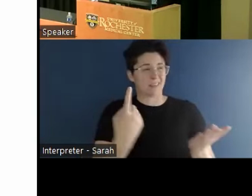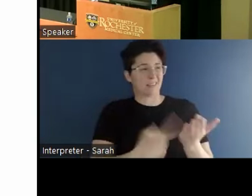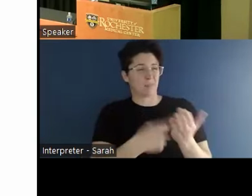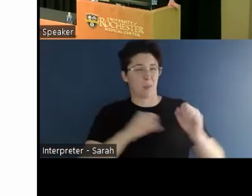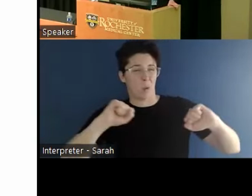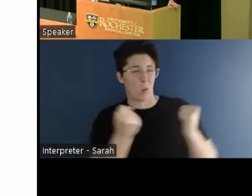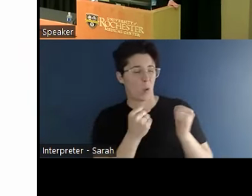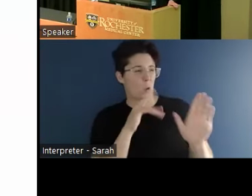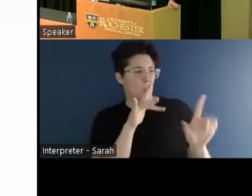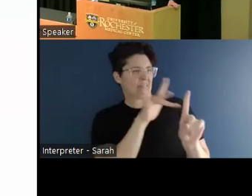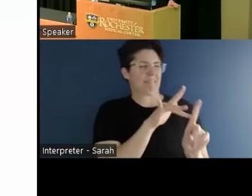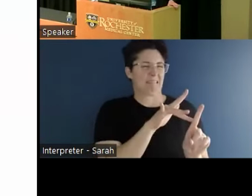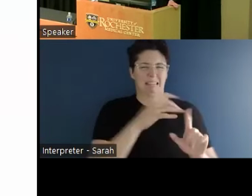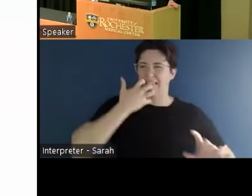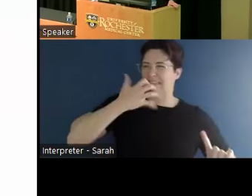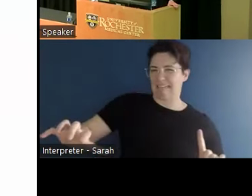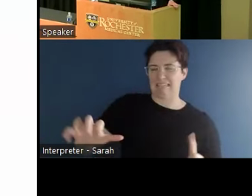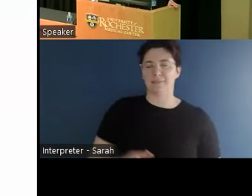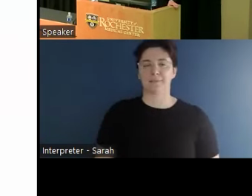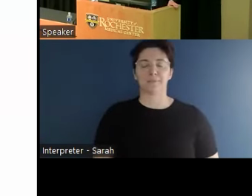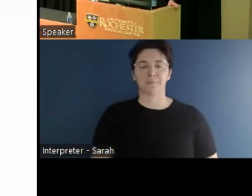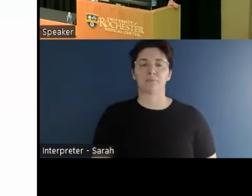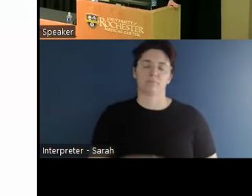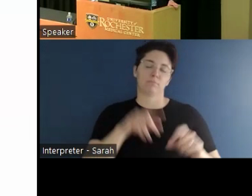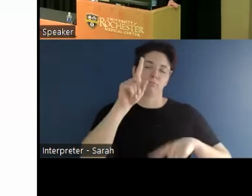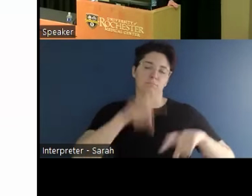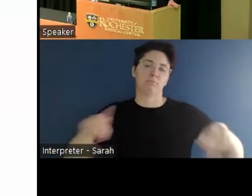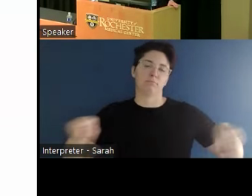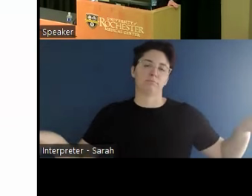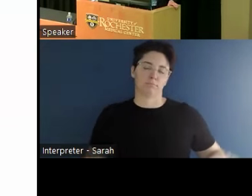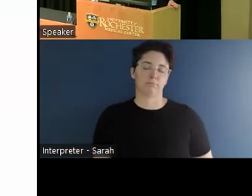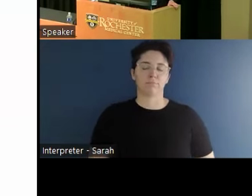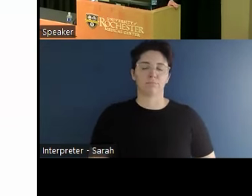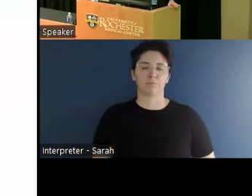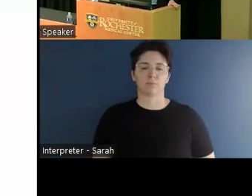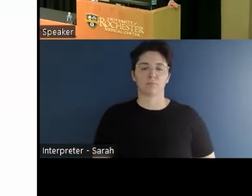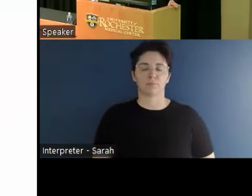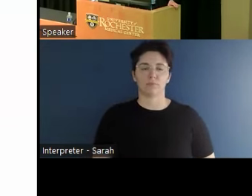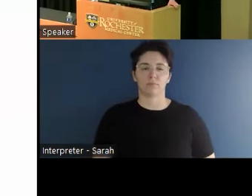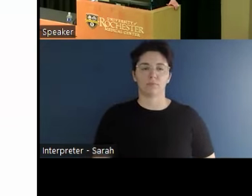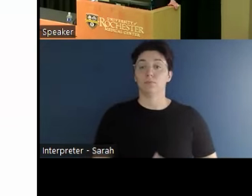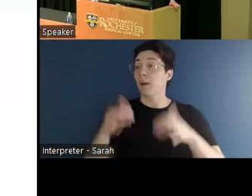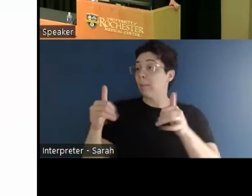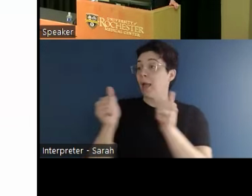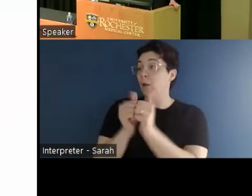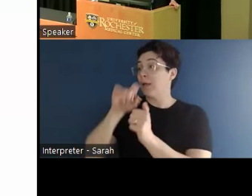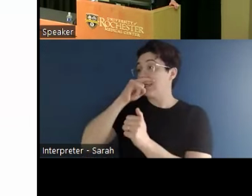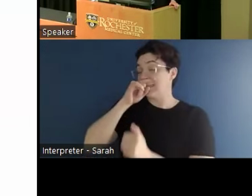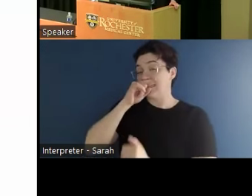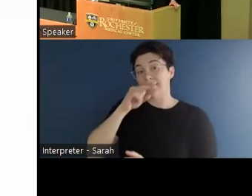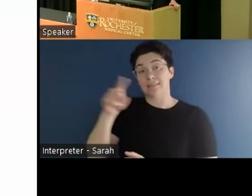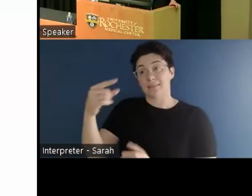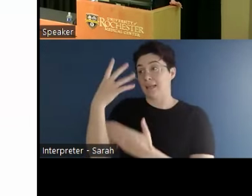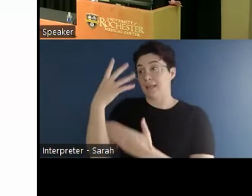sometimes scalding hot Etc and whether it's playing with kids at recess talking to other